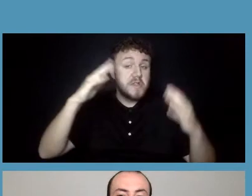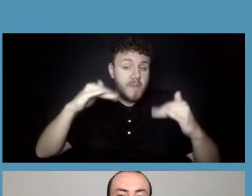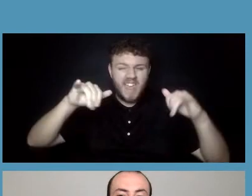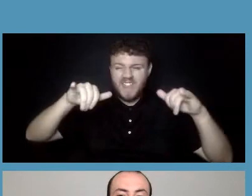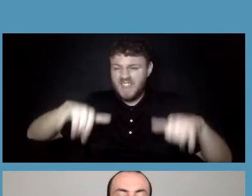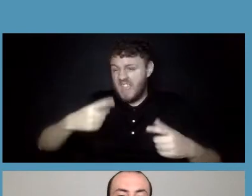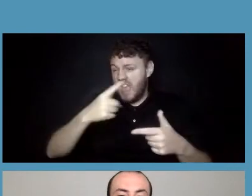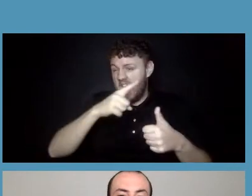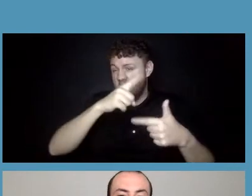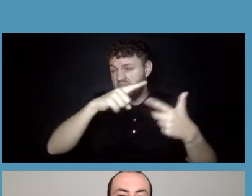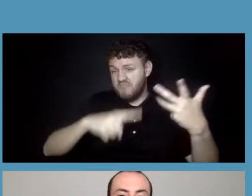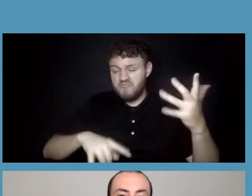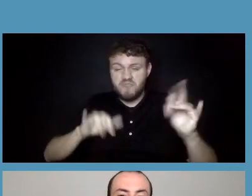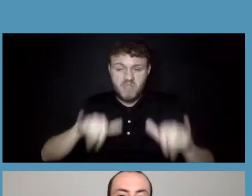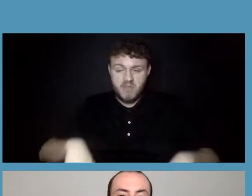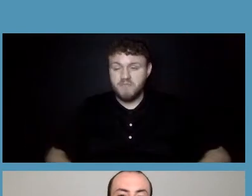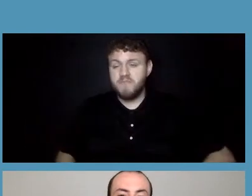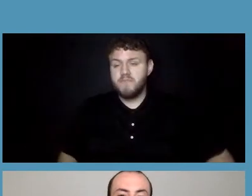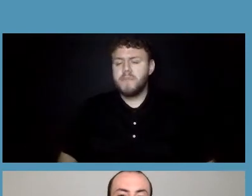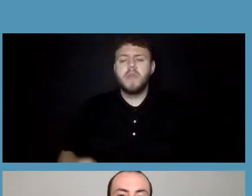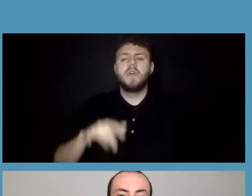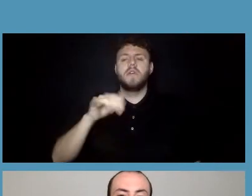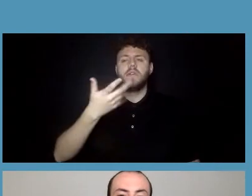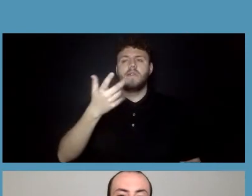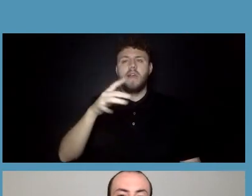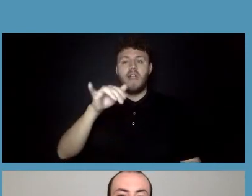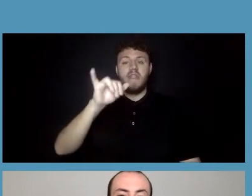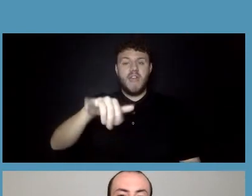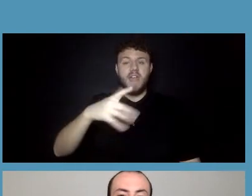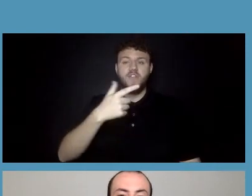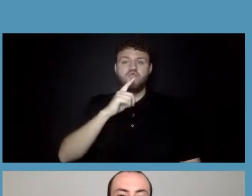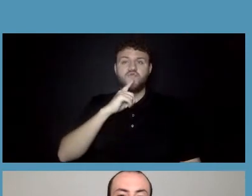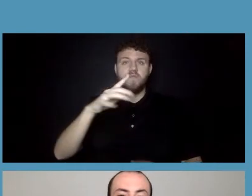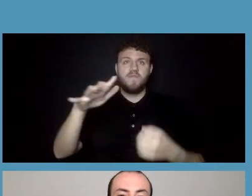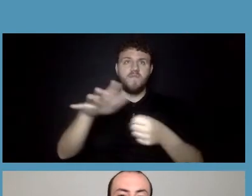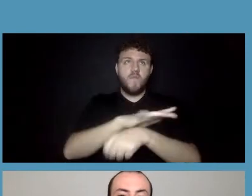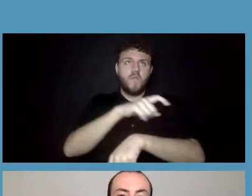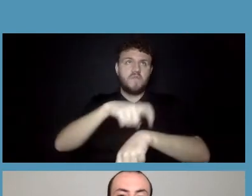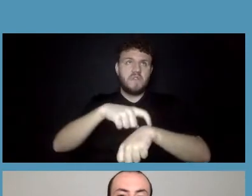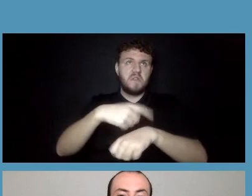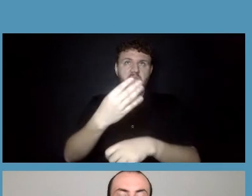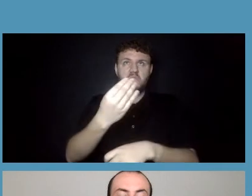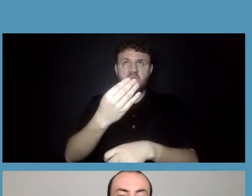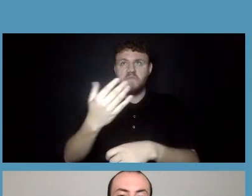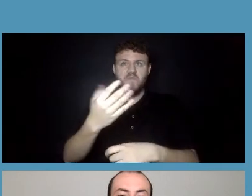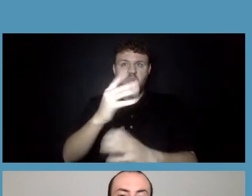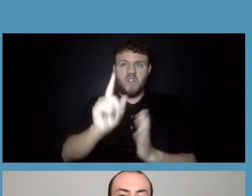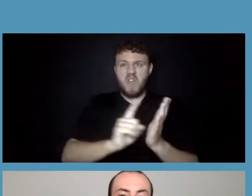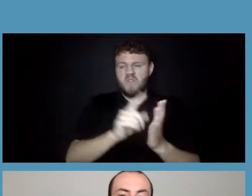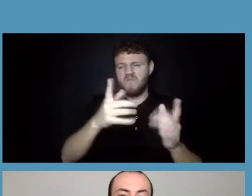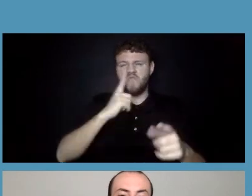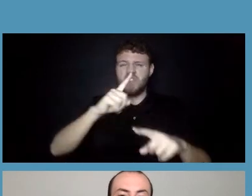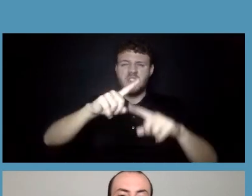So that is kind of the overall length of time, is really dependent on how quickly you can